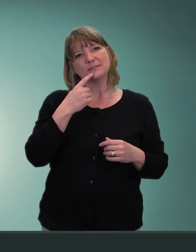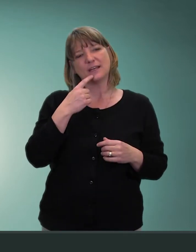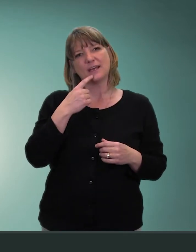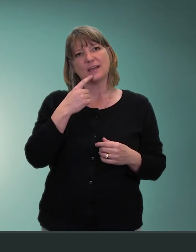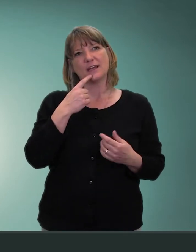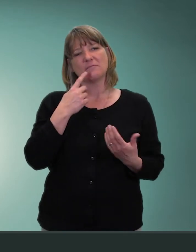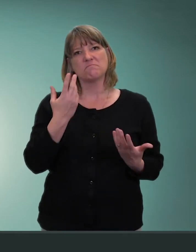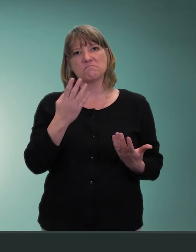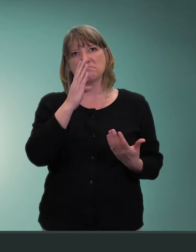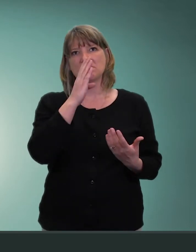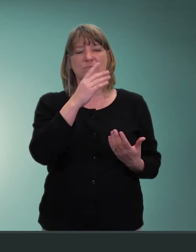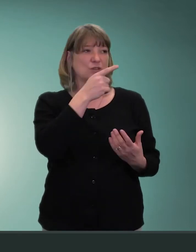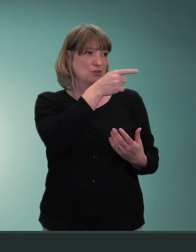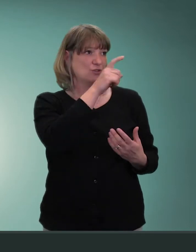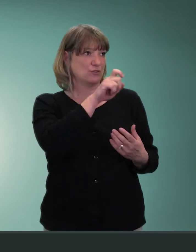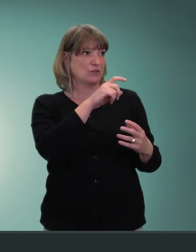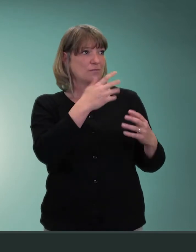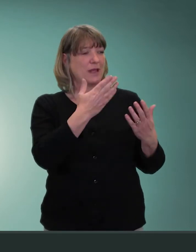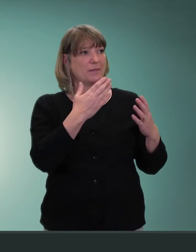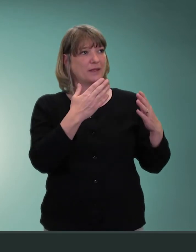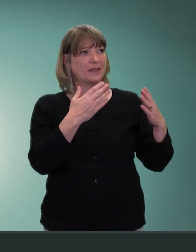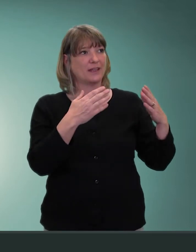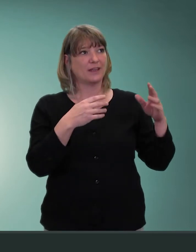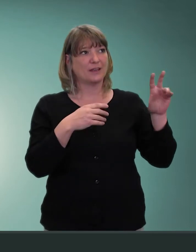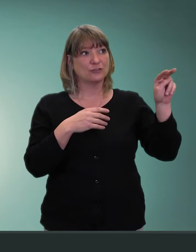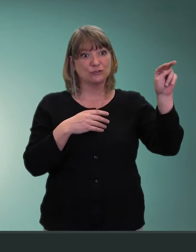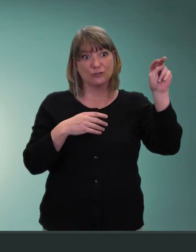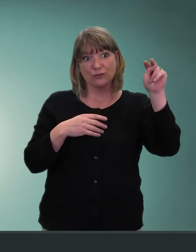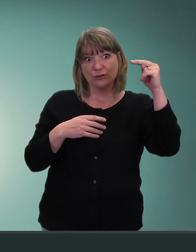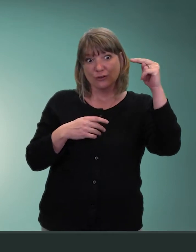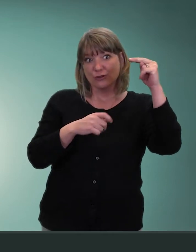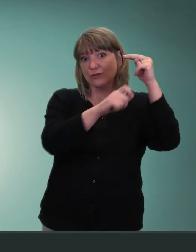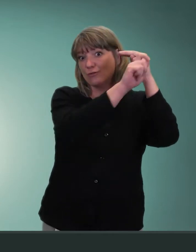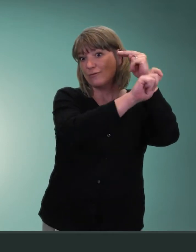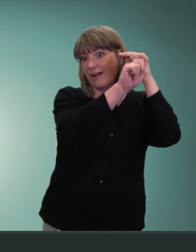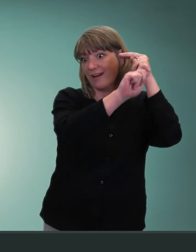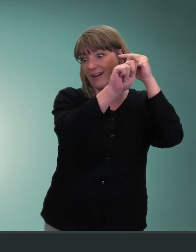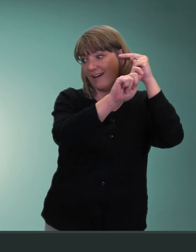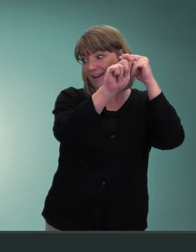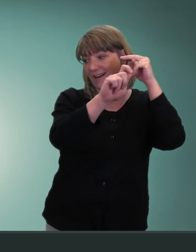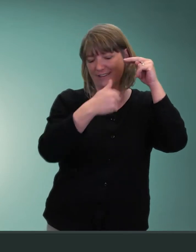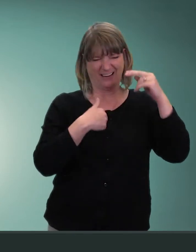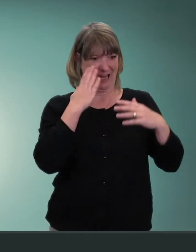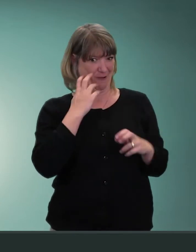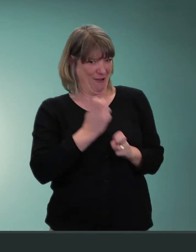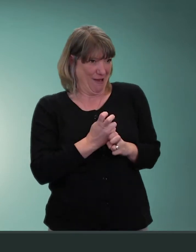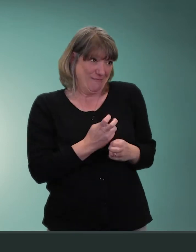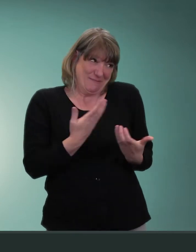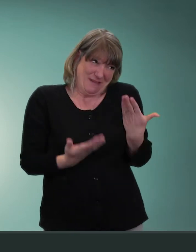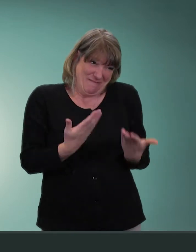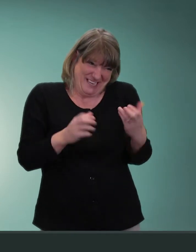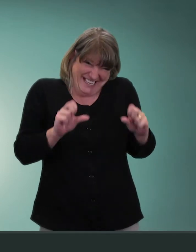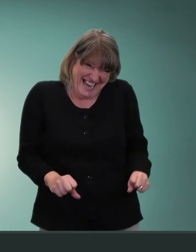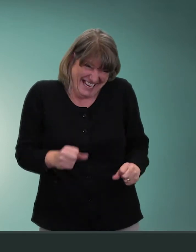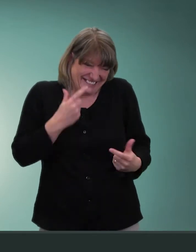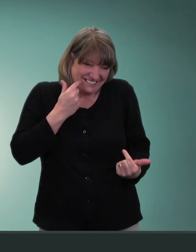I'd say for them to slightly turn to the board and still write. I know it's hard, but it can be done, maybe, [ Laugh ]